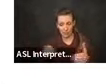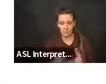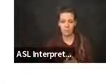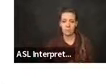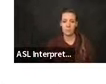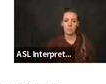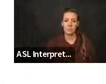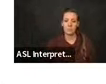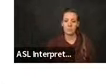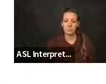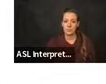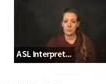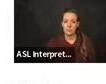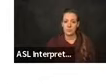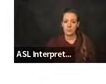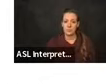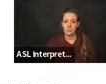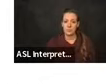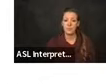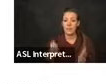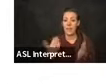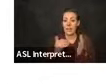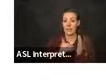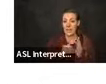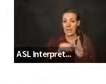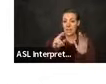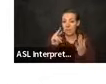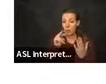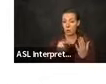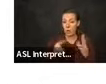And looking by recent ethnicity, WEA can